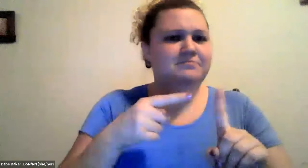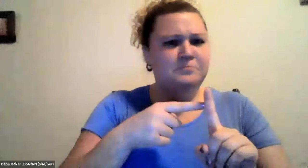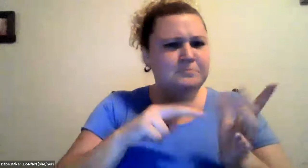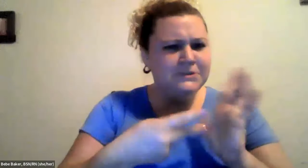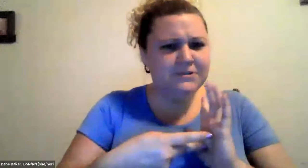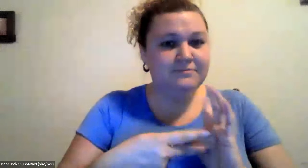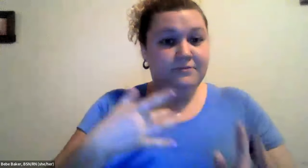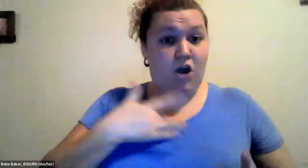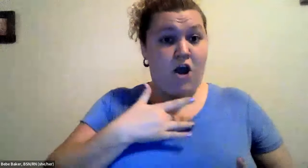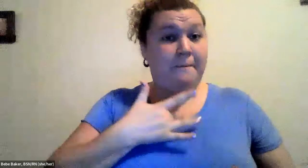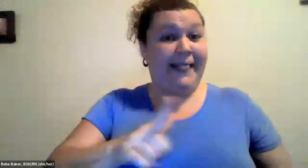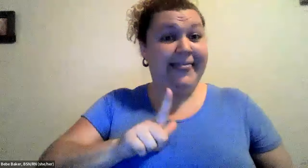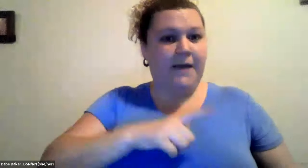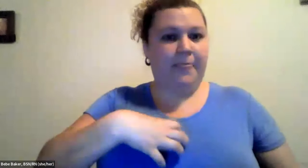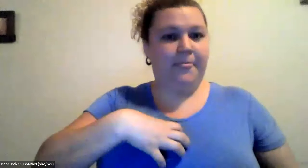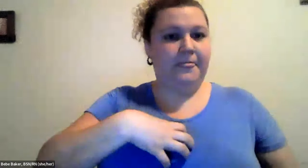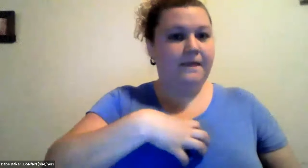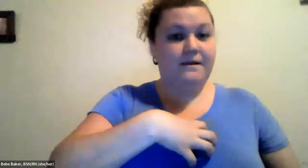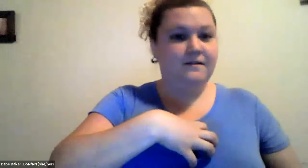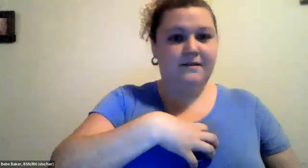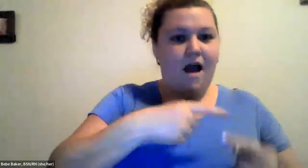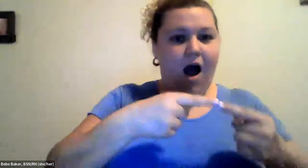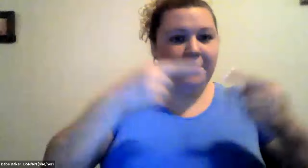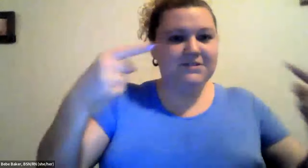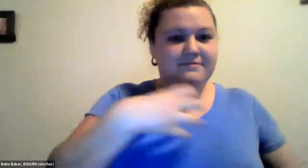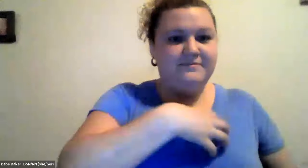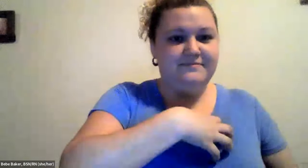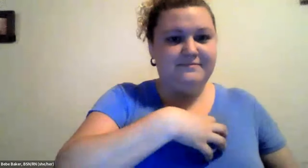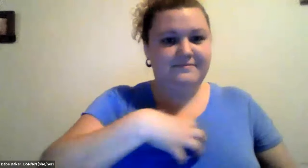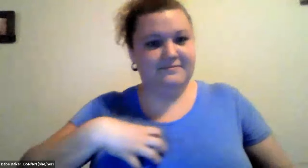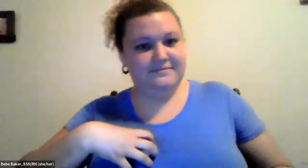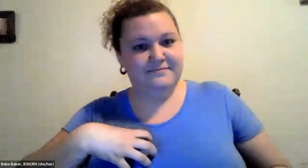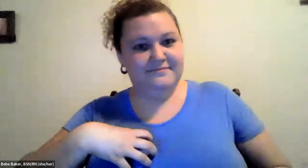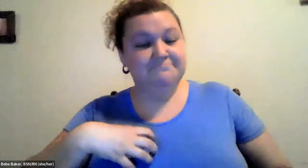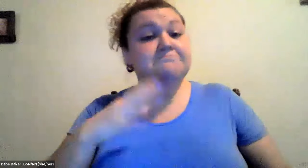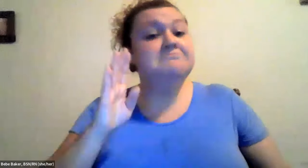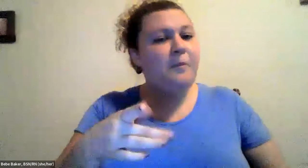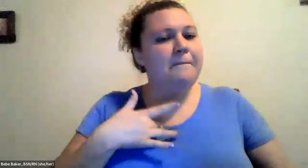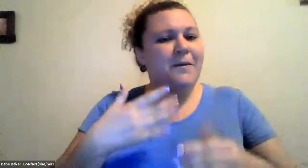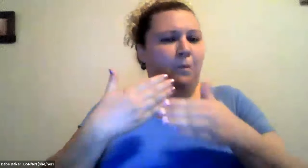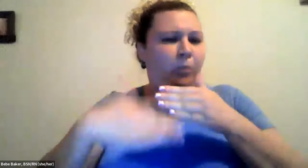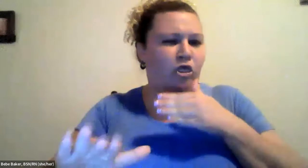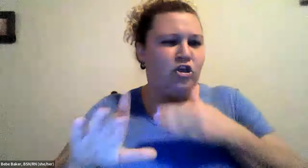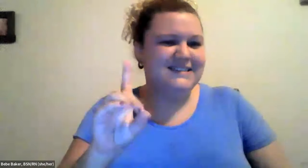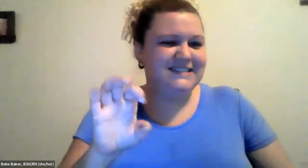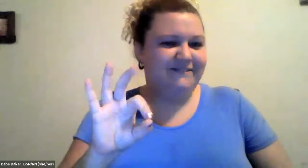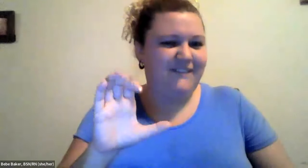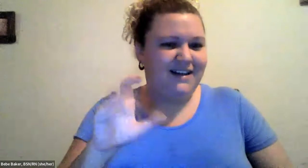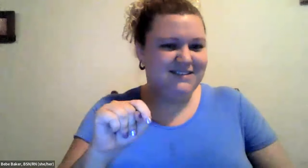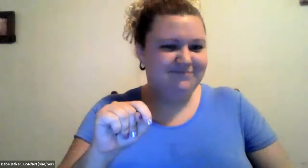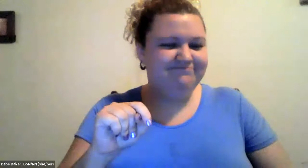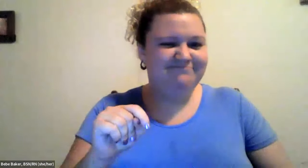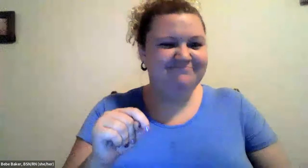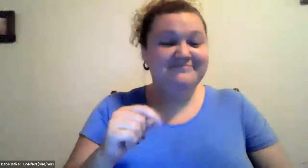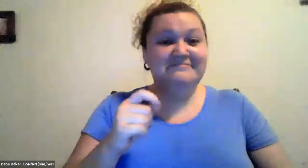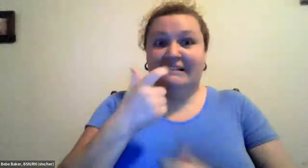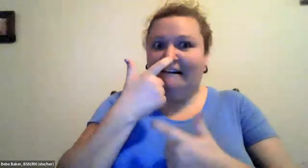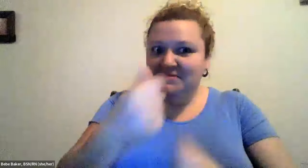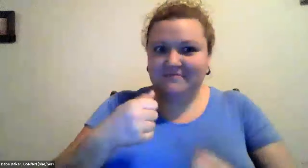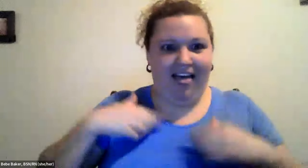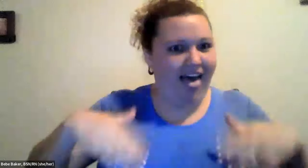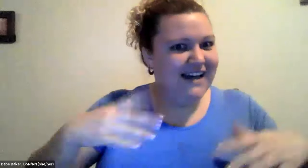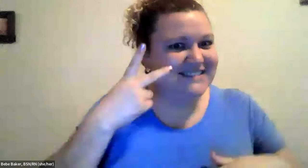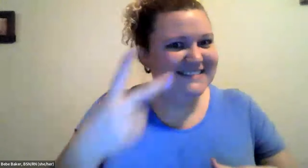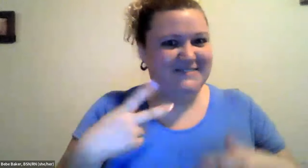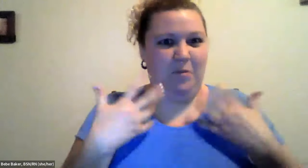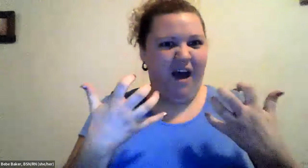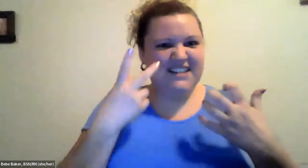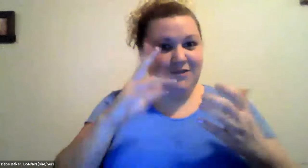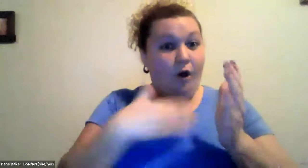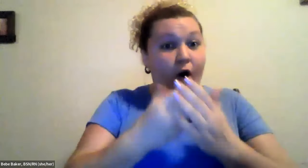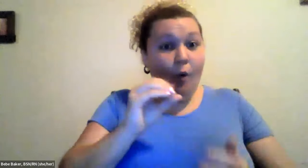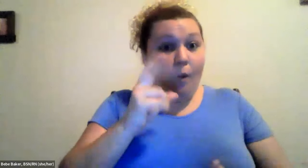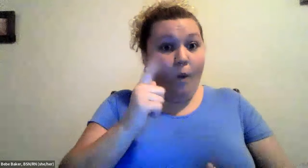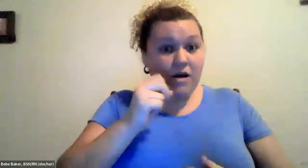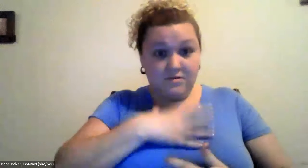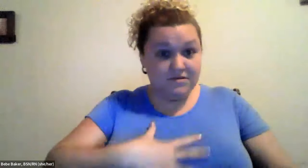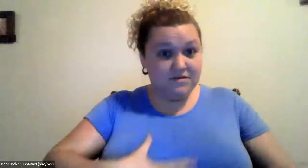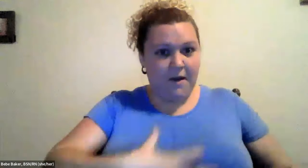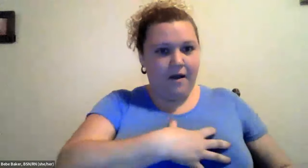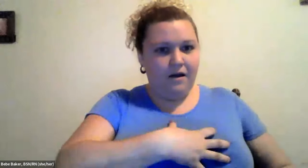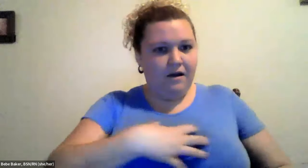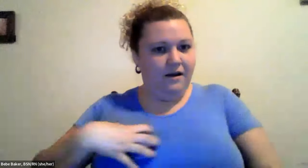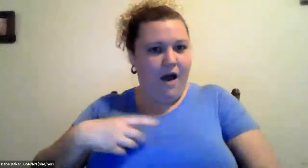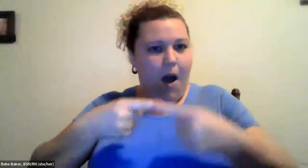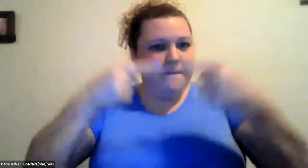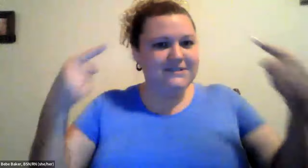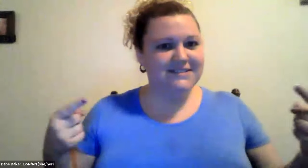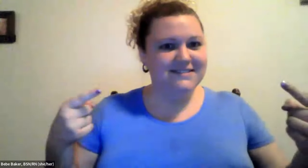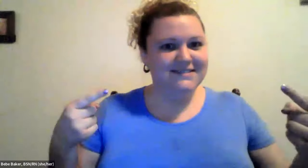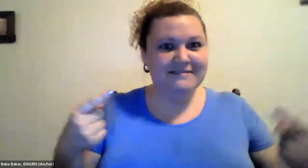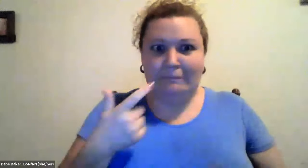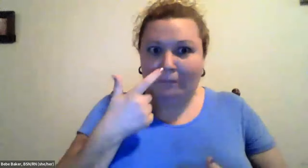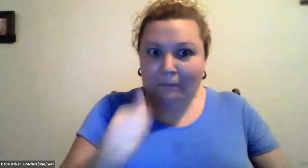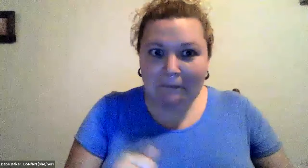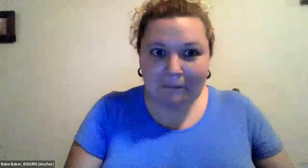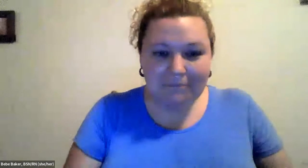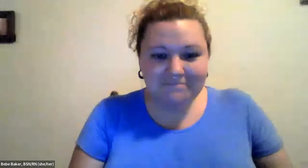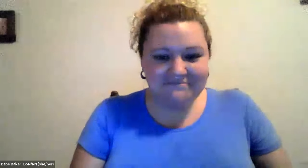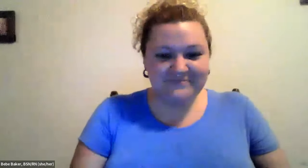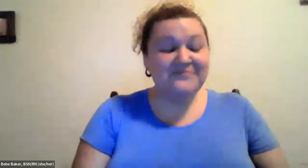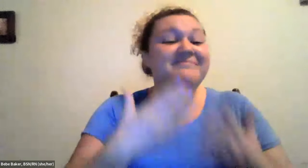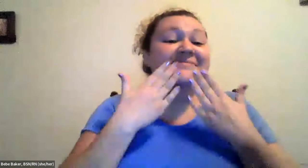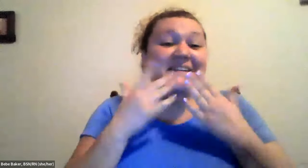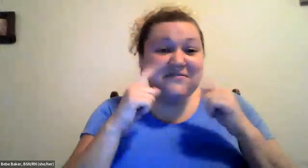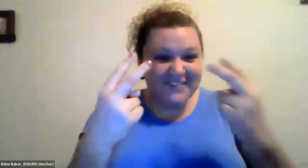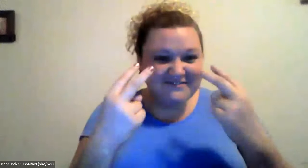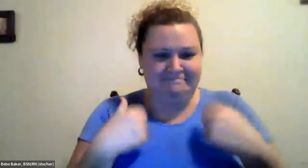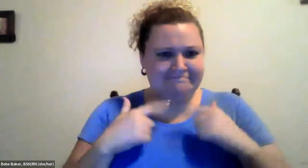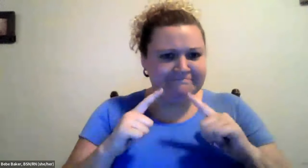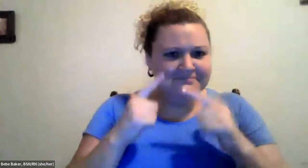Cristine Saunders: Which is not something i've seen yet, but it means the heart is not on the left side of the chest it's more to the right side it's considered a birth defect, but it's interesting I haven't seen it so all of the organs are shifted into the opposite side of the body which is interesting.